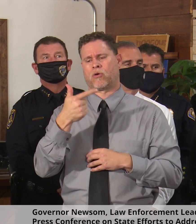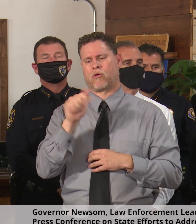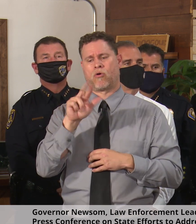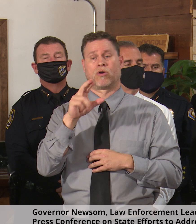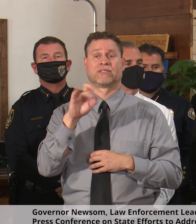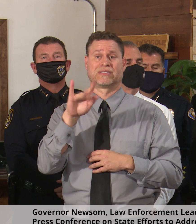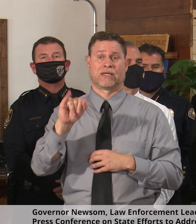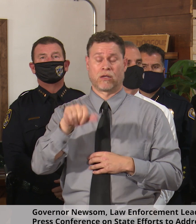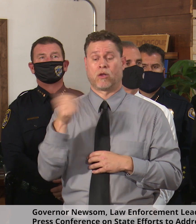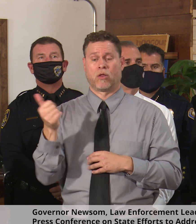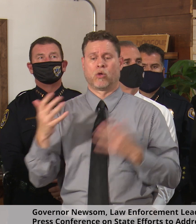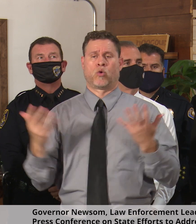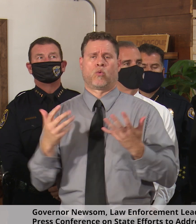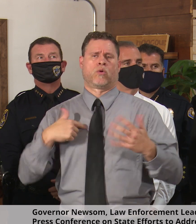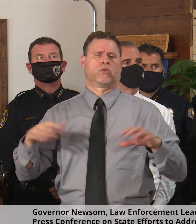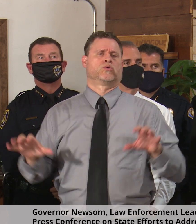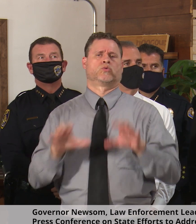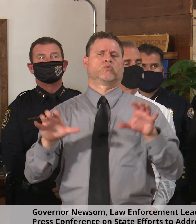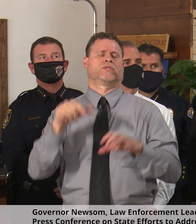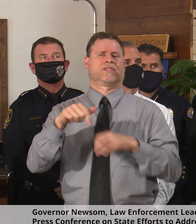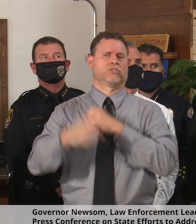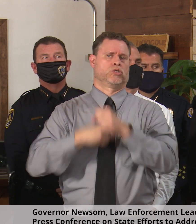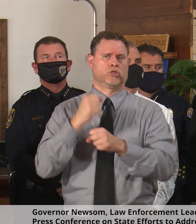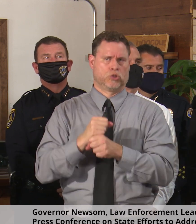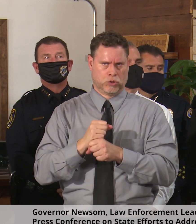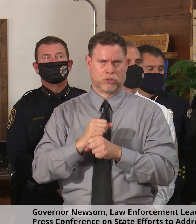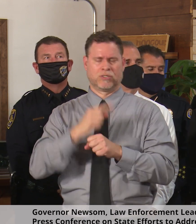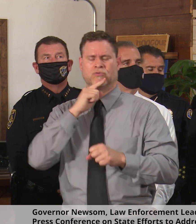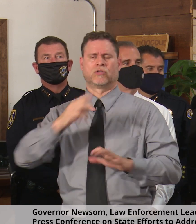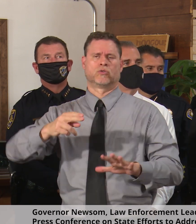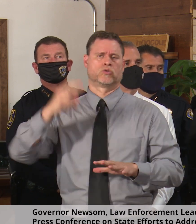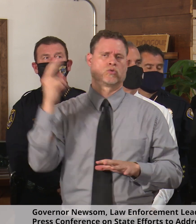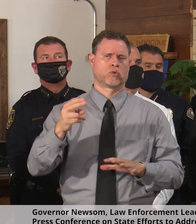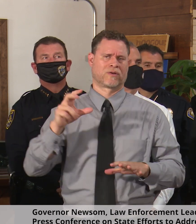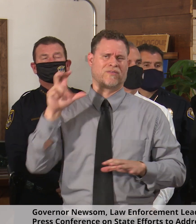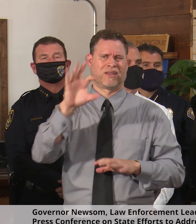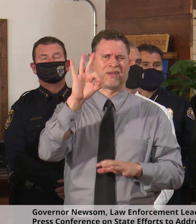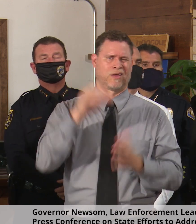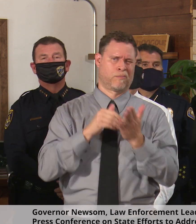others to what we are doing this year which is an historic investment. 9 million dollars last year